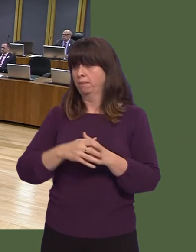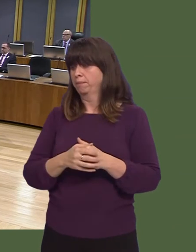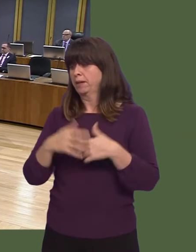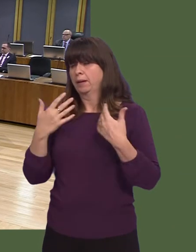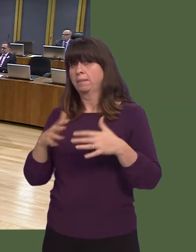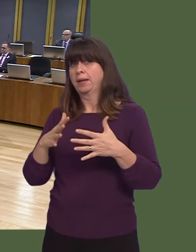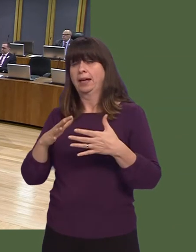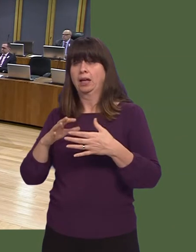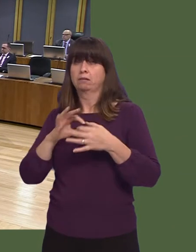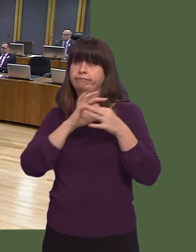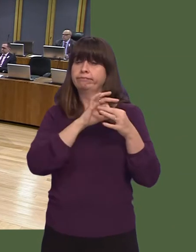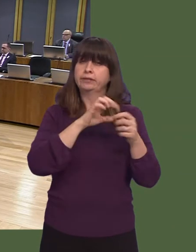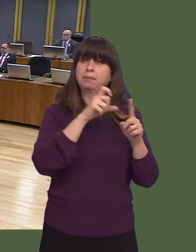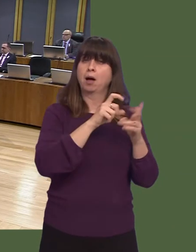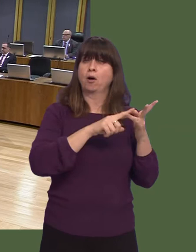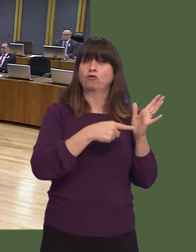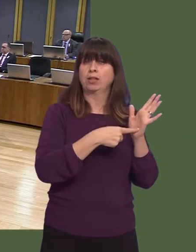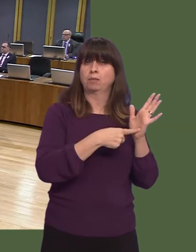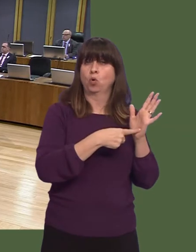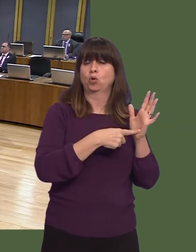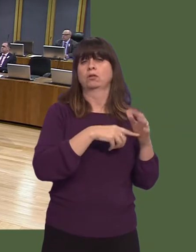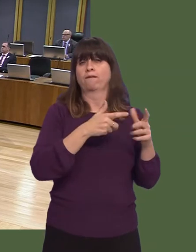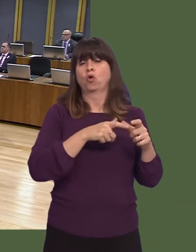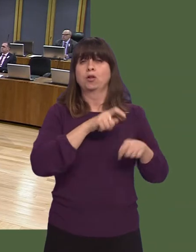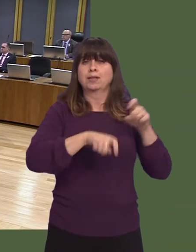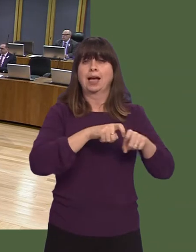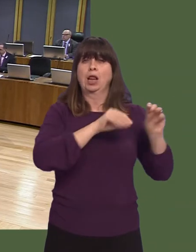for Transport to review the national standards for cycle training over the next few months.